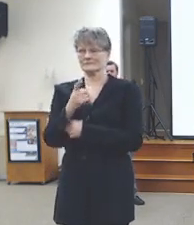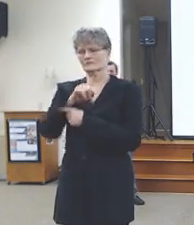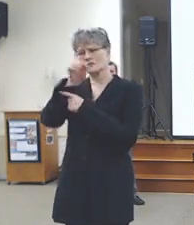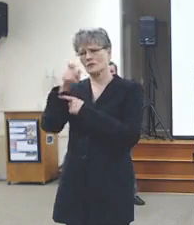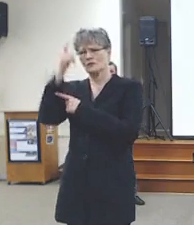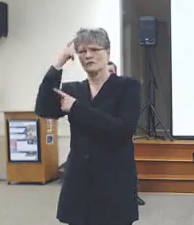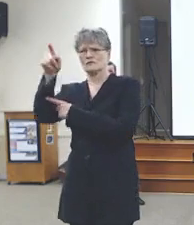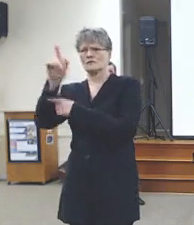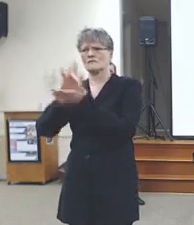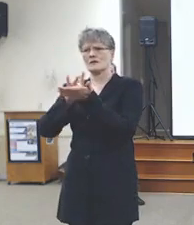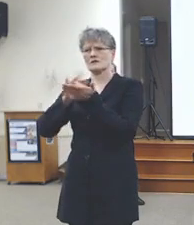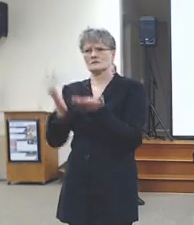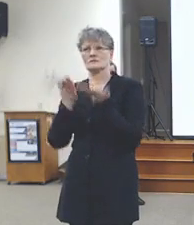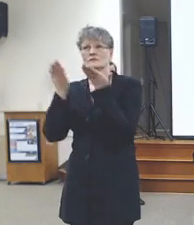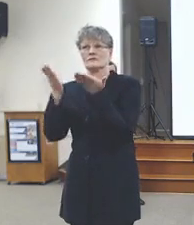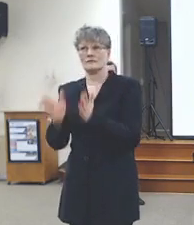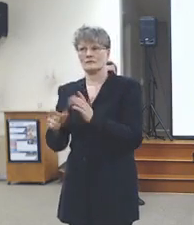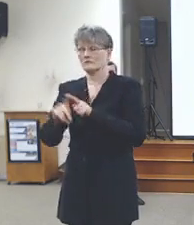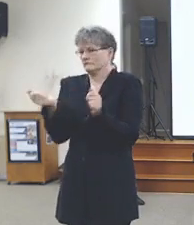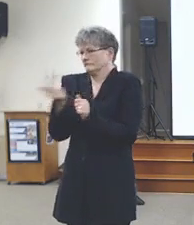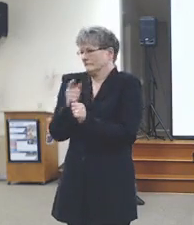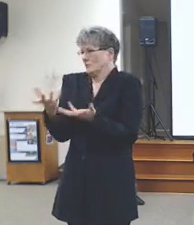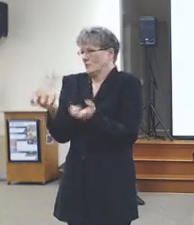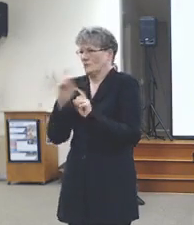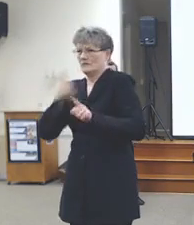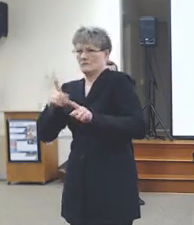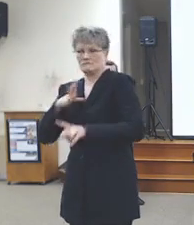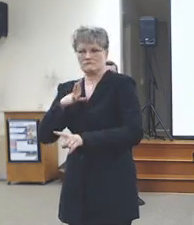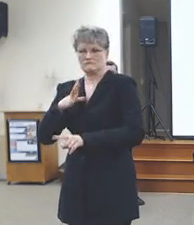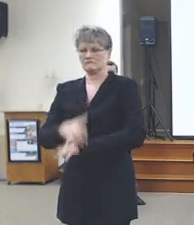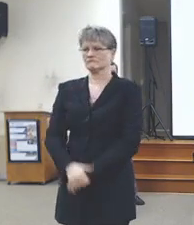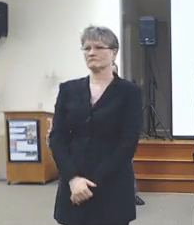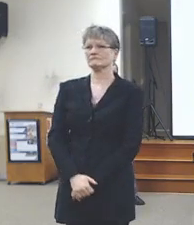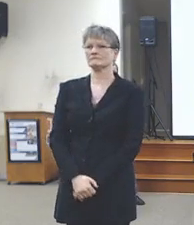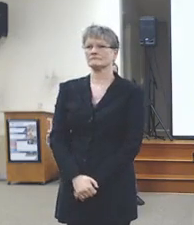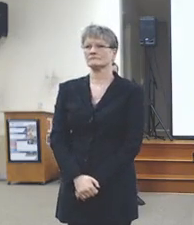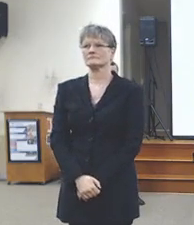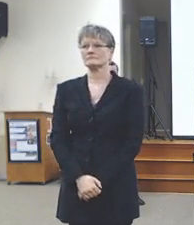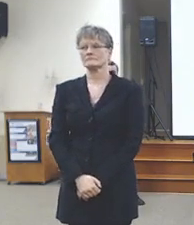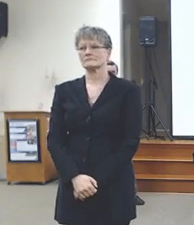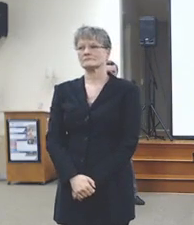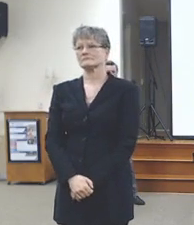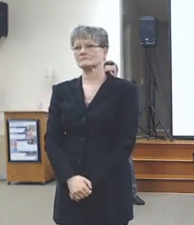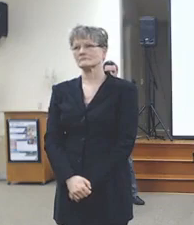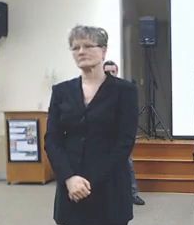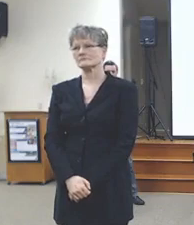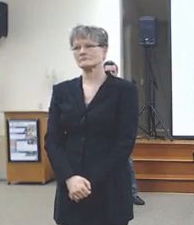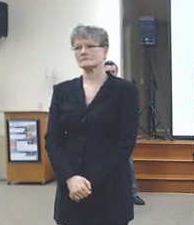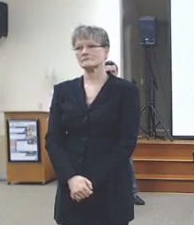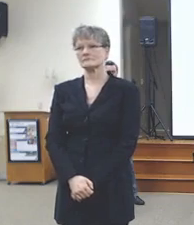but if any of you wants to take a shot at it. Is there, um, I won't say magic